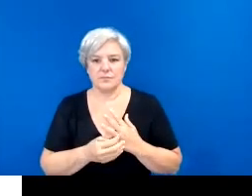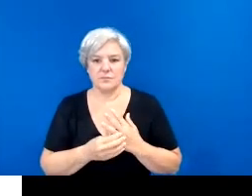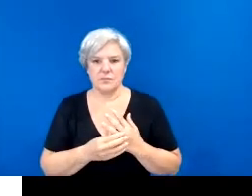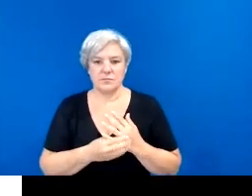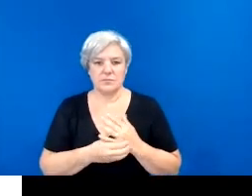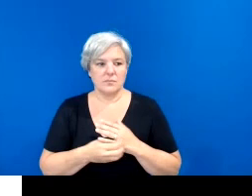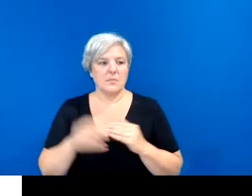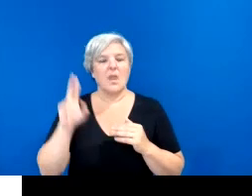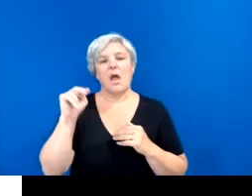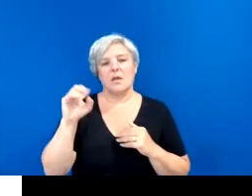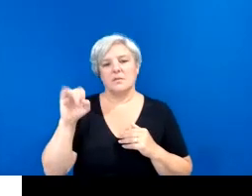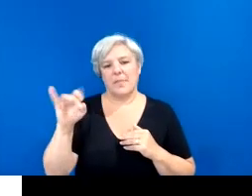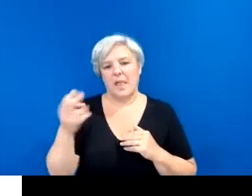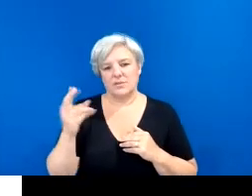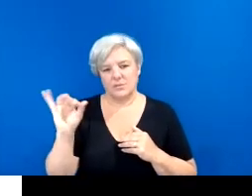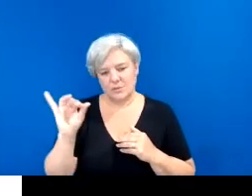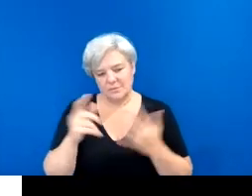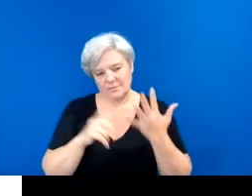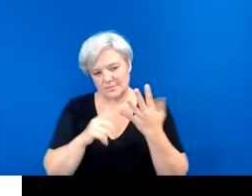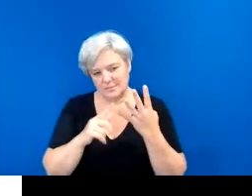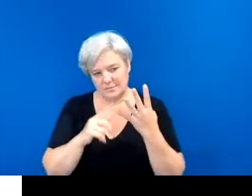and unsplash as well. Okay,